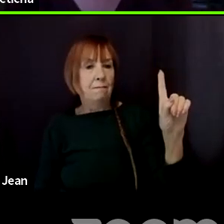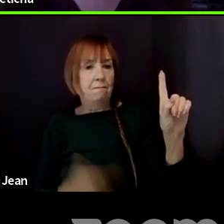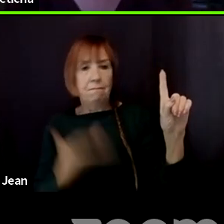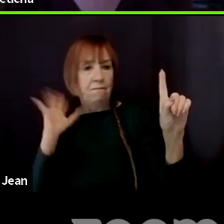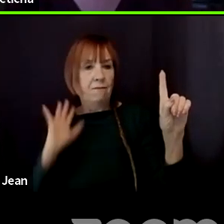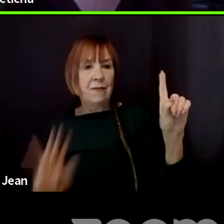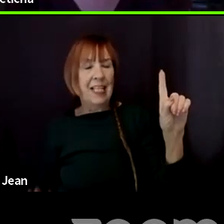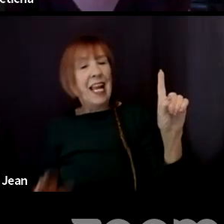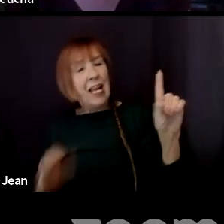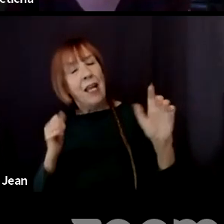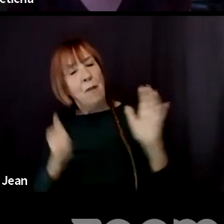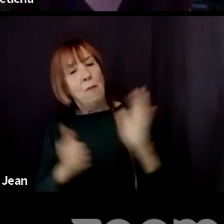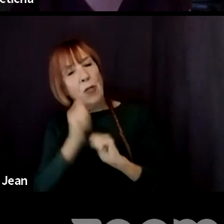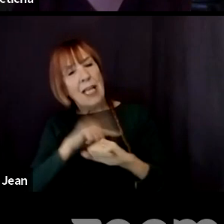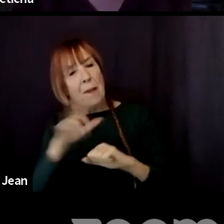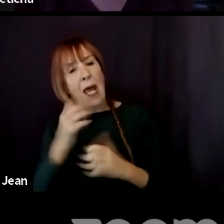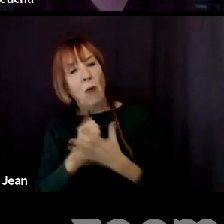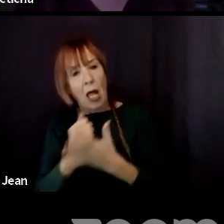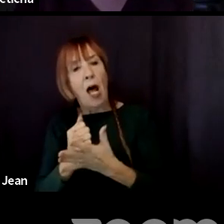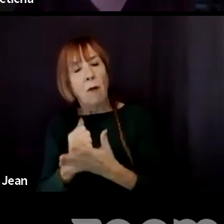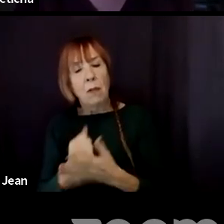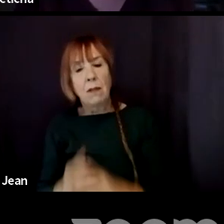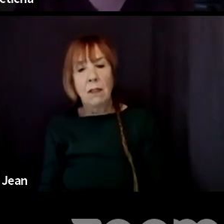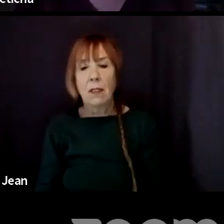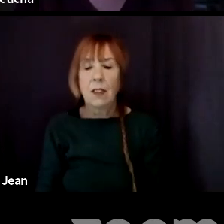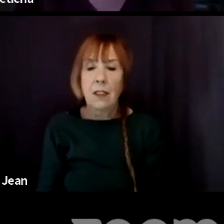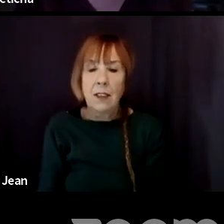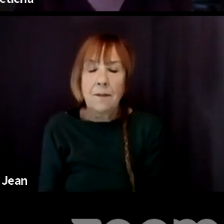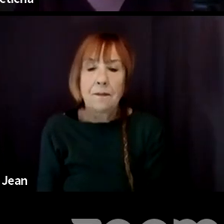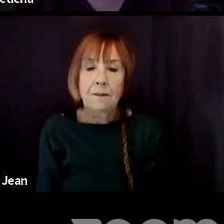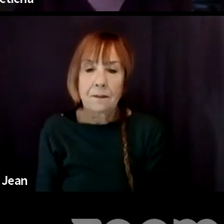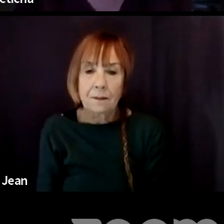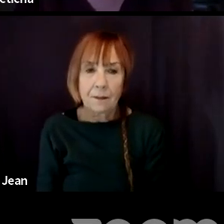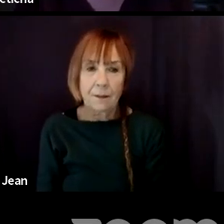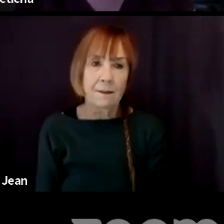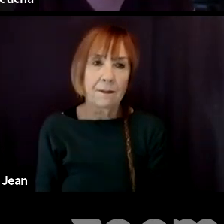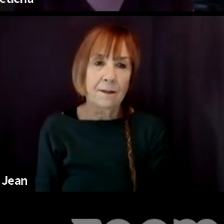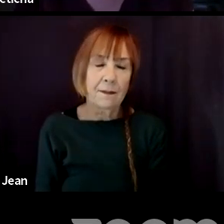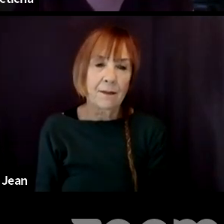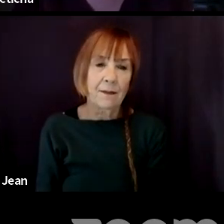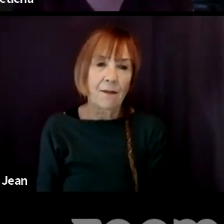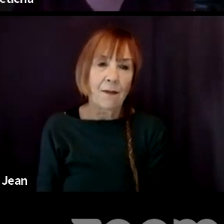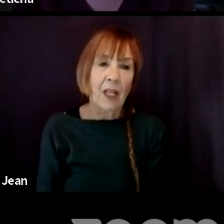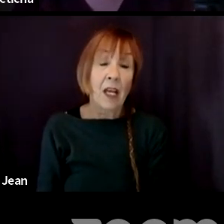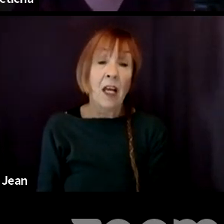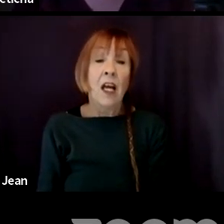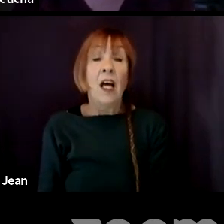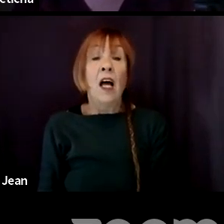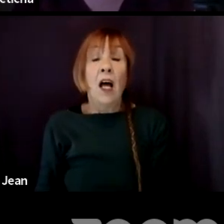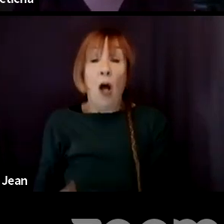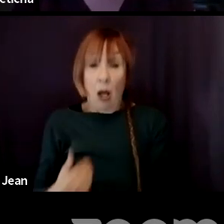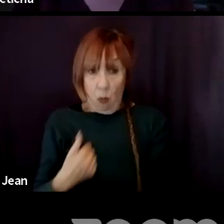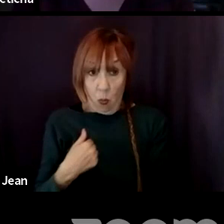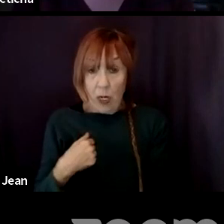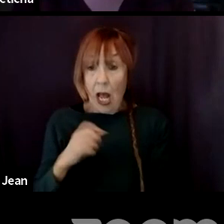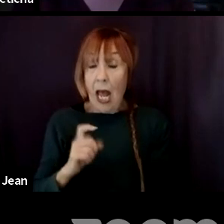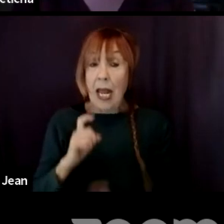I was just gonna say that also, what I found when I'm giving somebody notes and I realized there's a structure problem